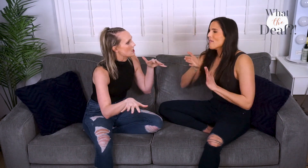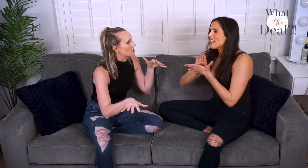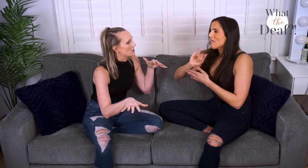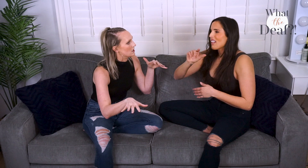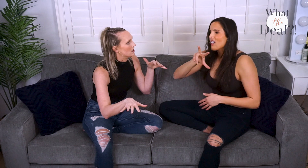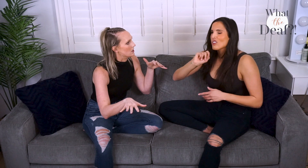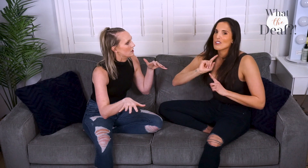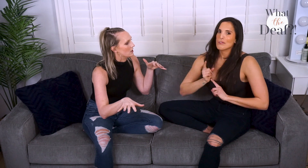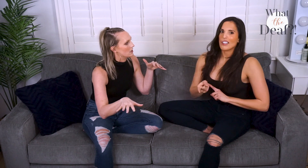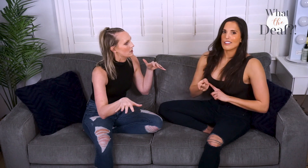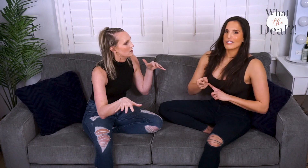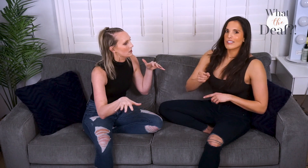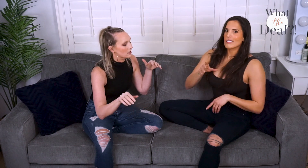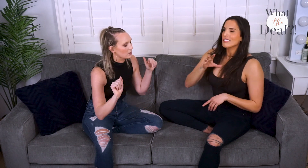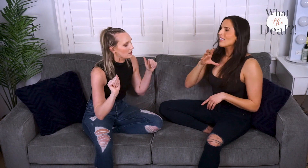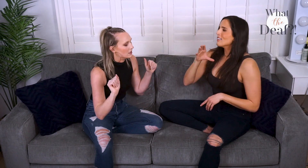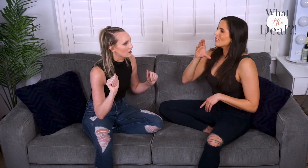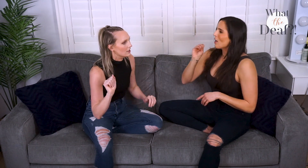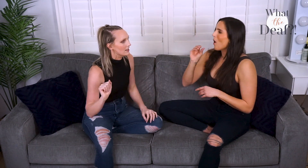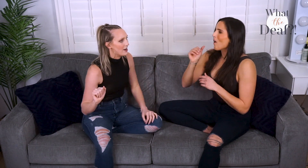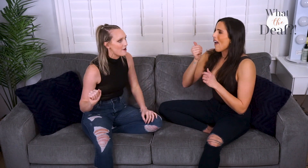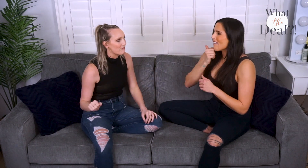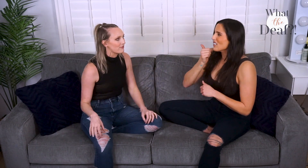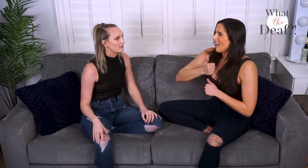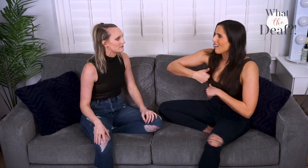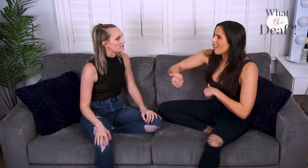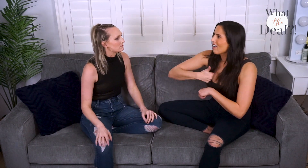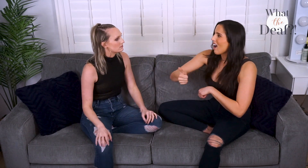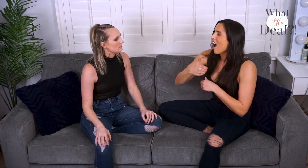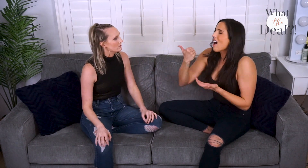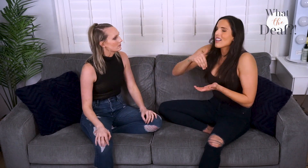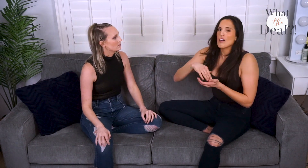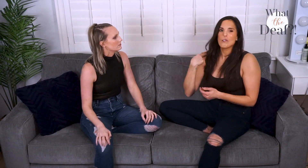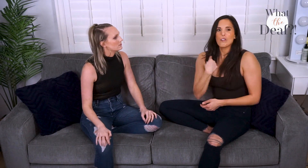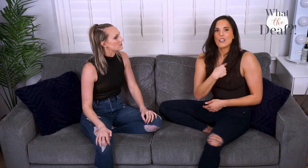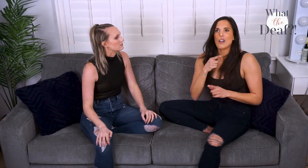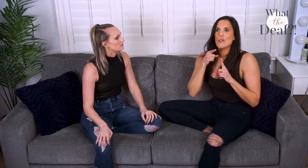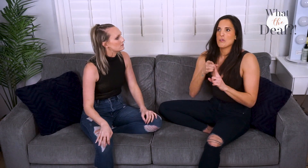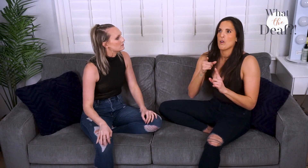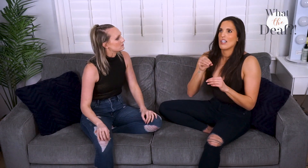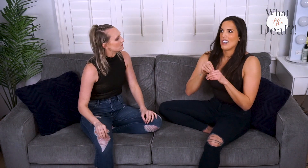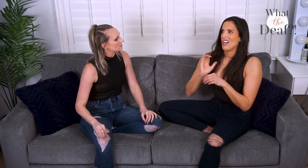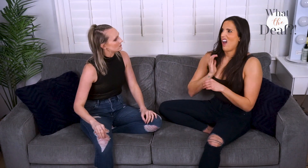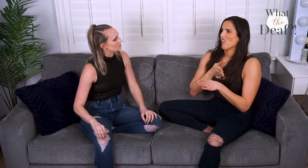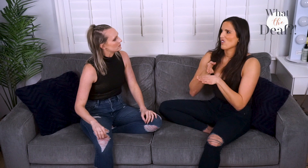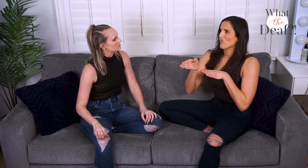Yeah I know, it became like 30 minutes. Yeah. So every day to commute. We were at the point in our careers